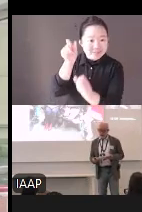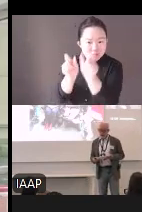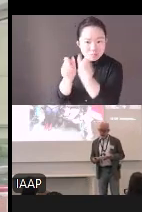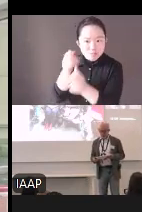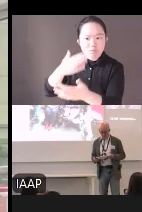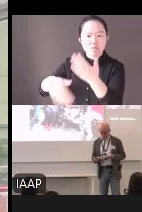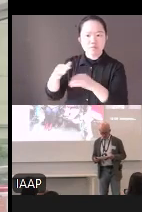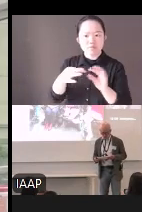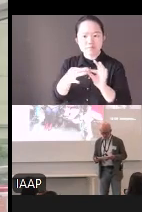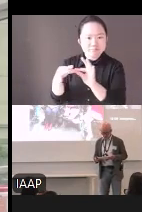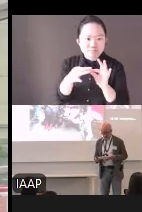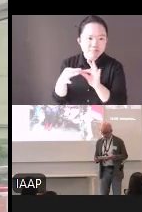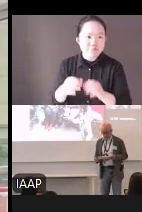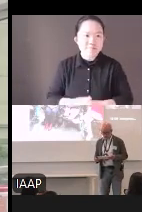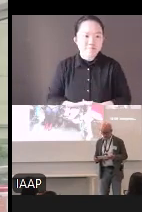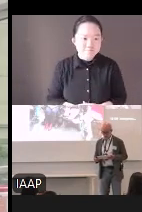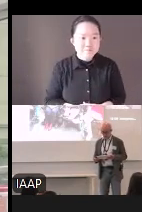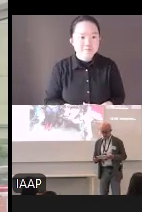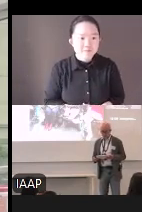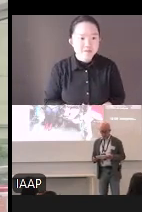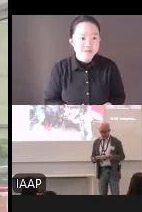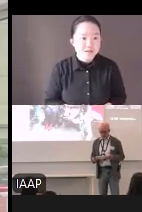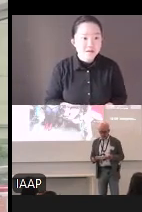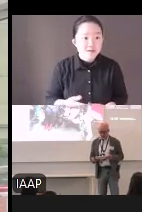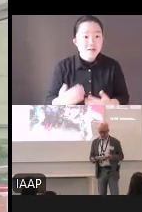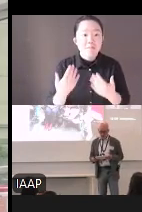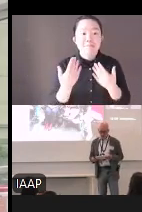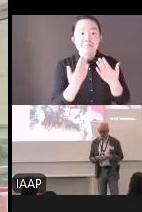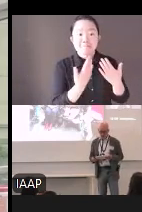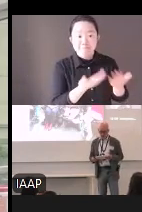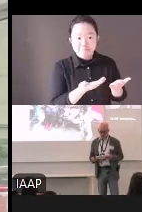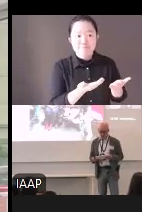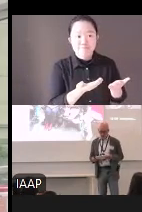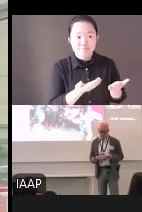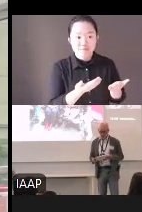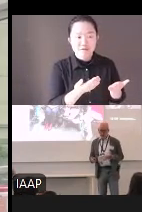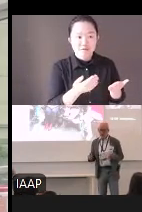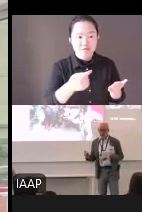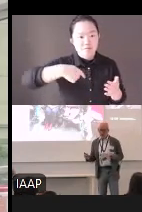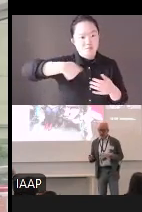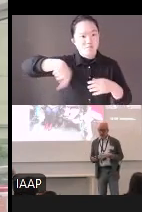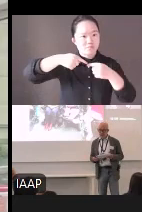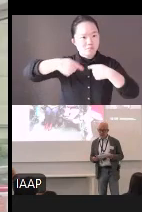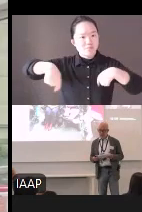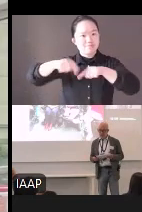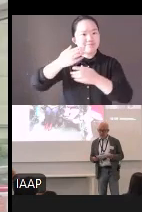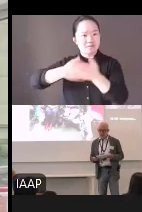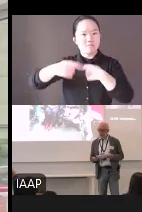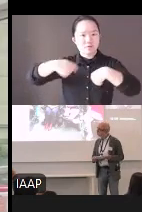And this is a Nordic council on cooperation... to bring together 16 experts.